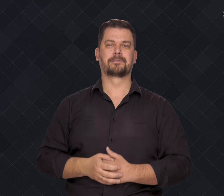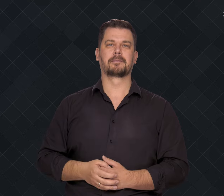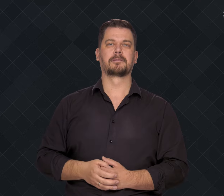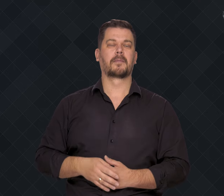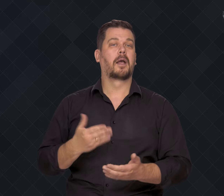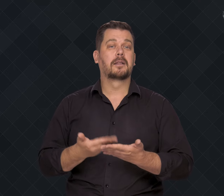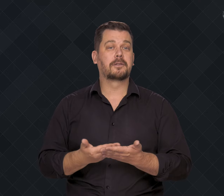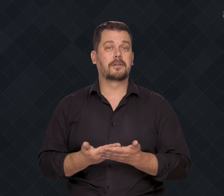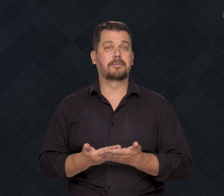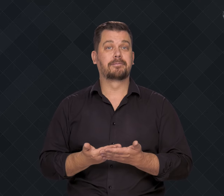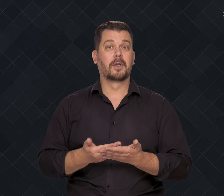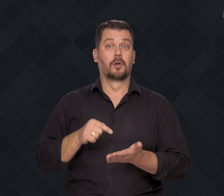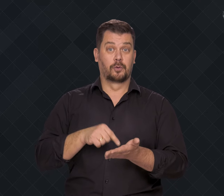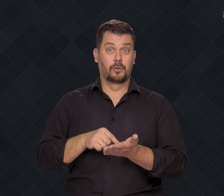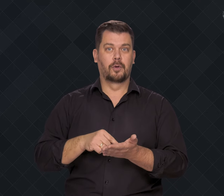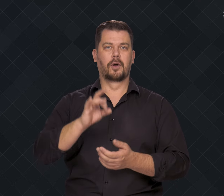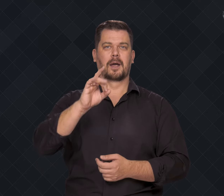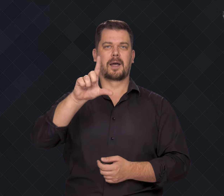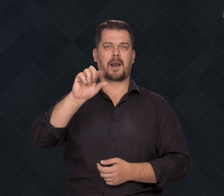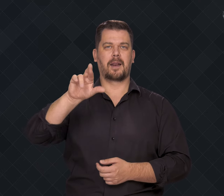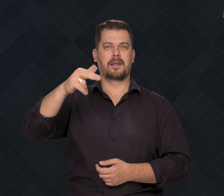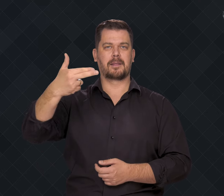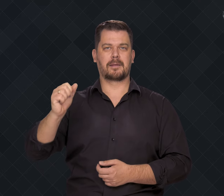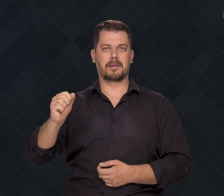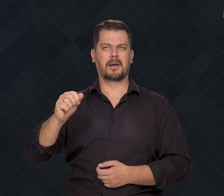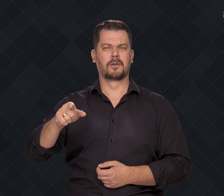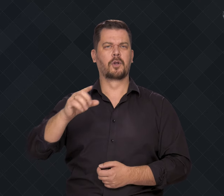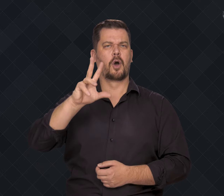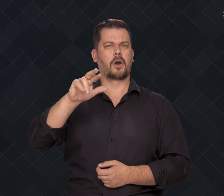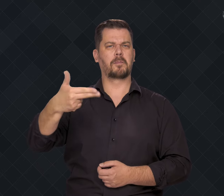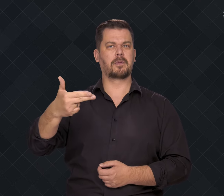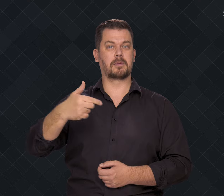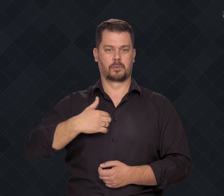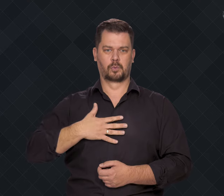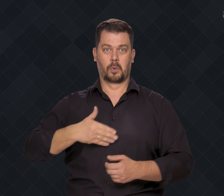This happens because ghrelin — the hormone responsible for hunger,